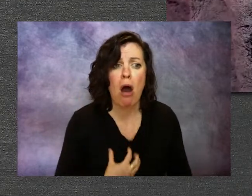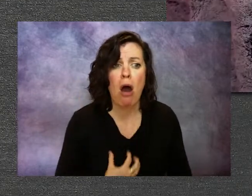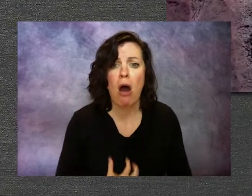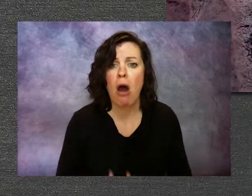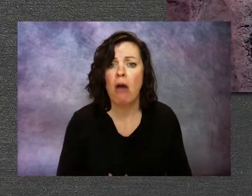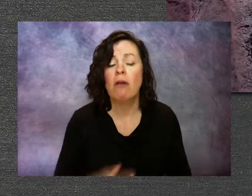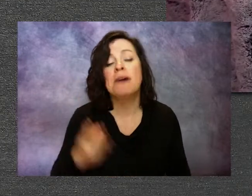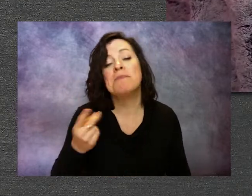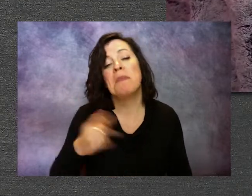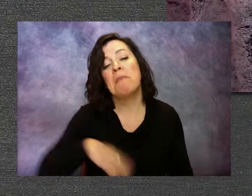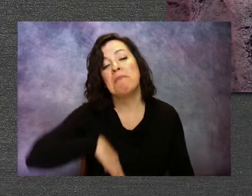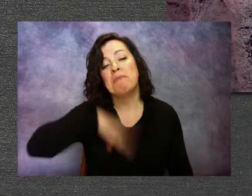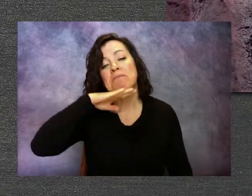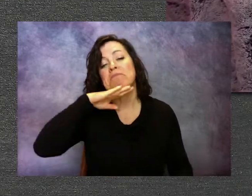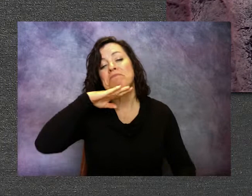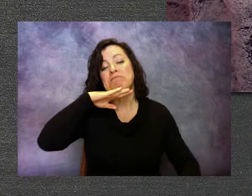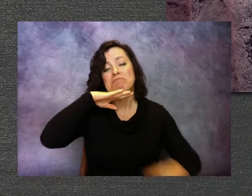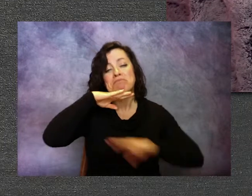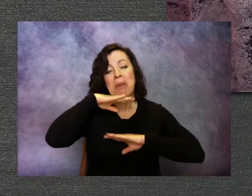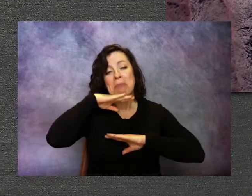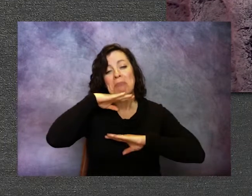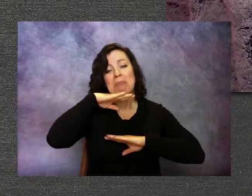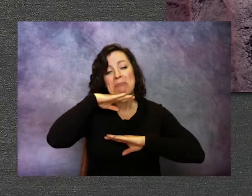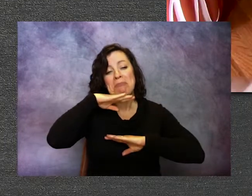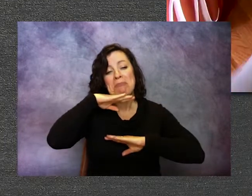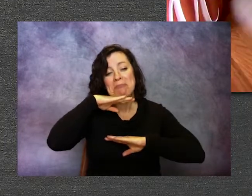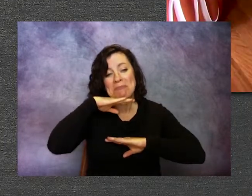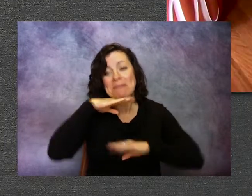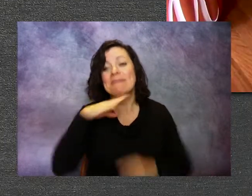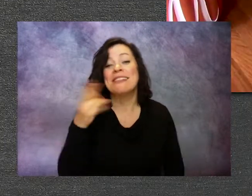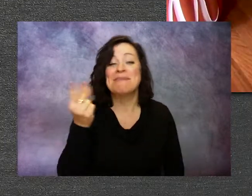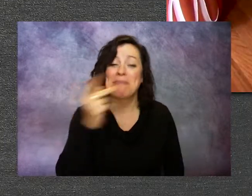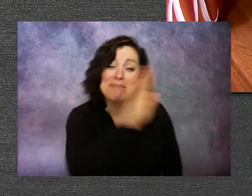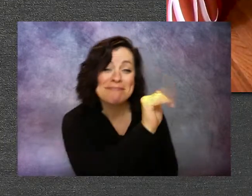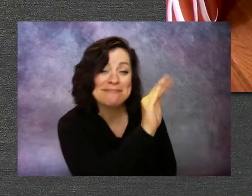Puppy, so full. Goodbye, puppy.